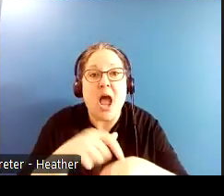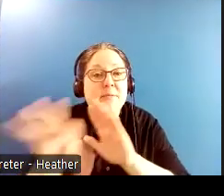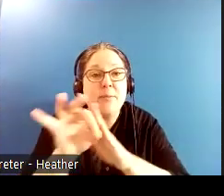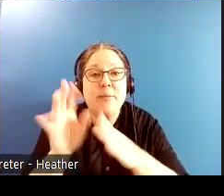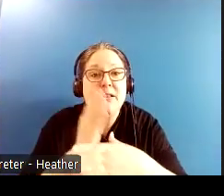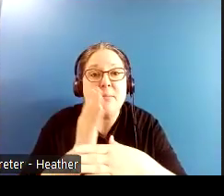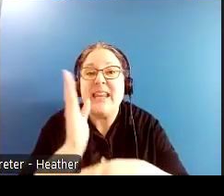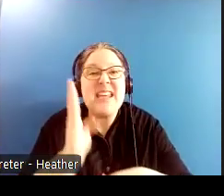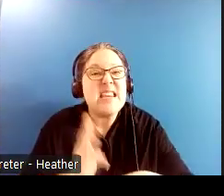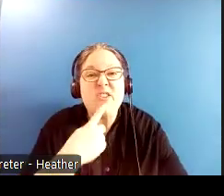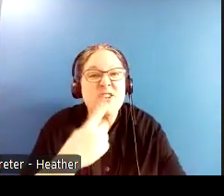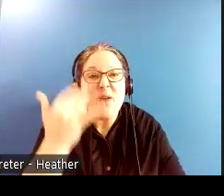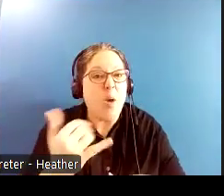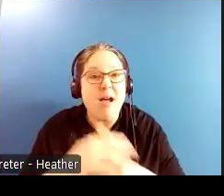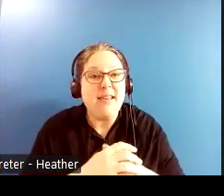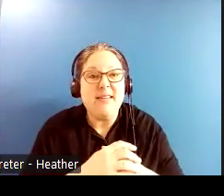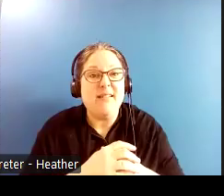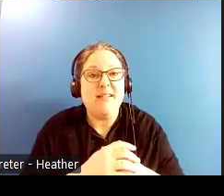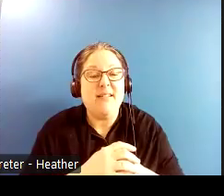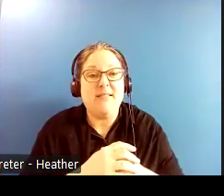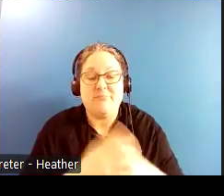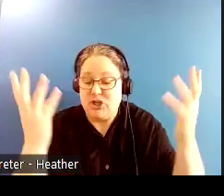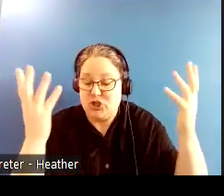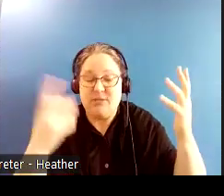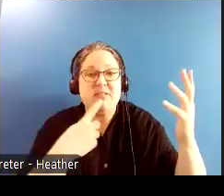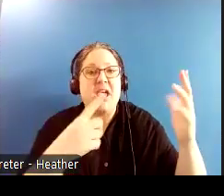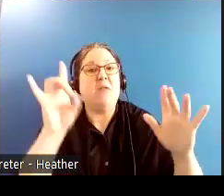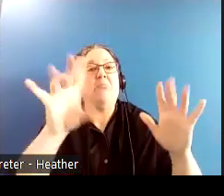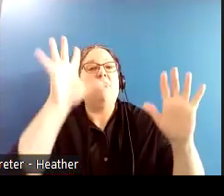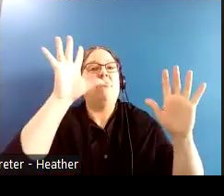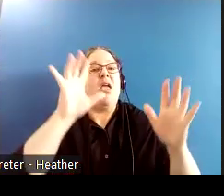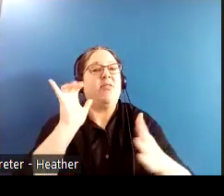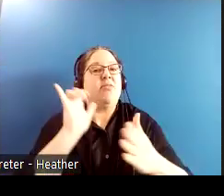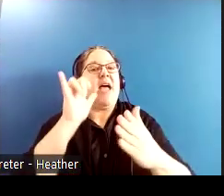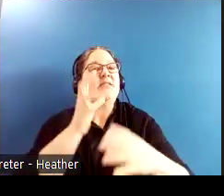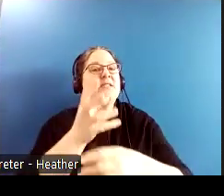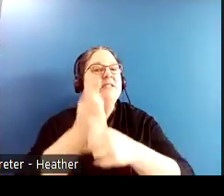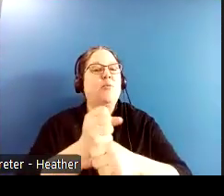says so. He just sort of claims that like that's what the summary should be. Um doesn't provide